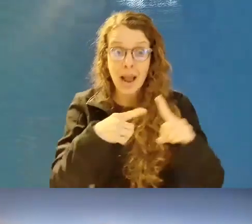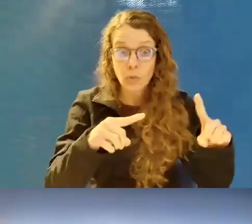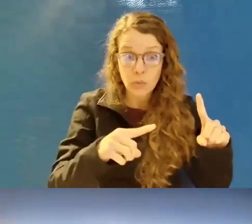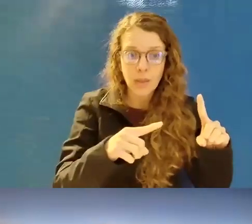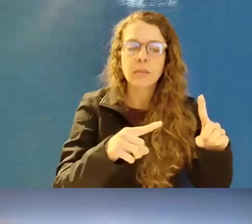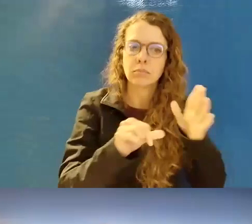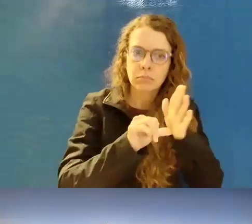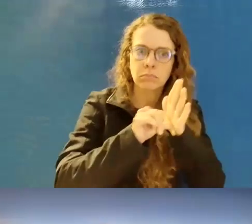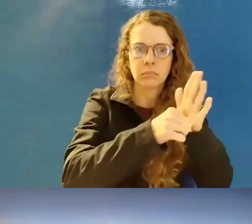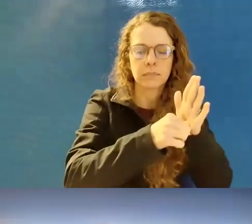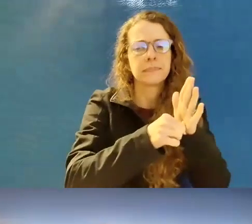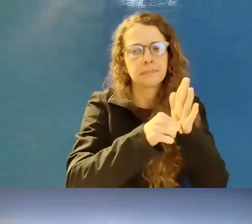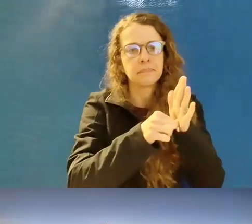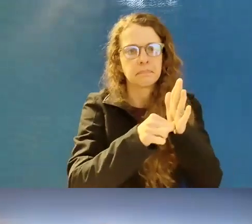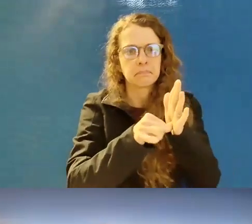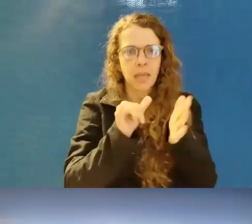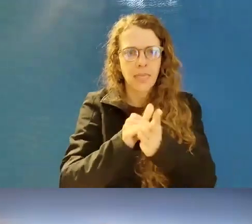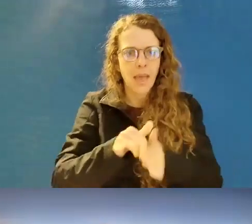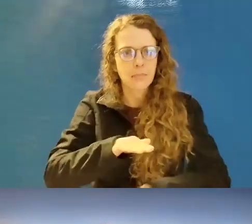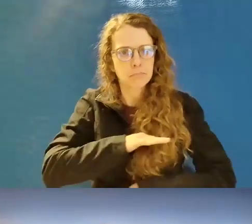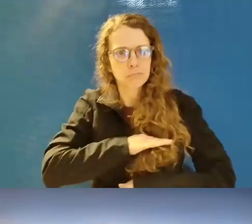that's a good practice.